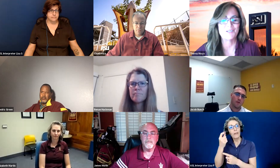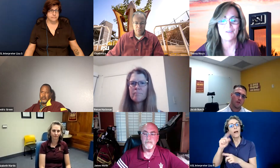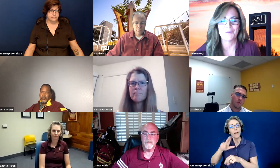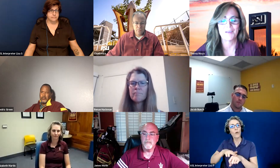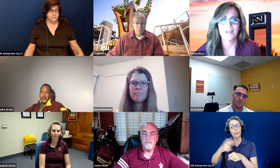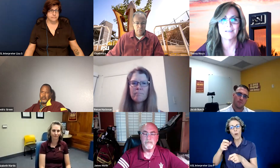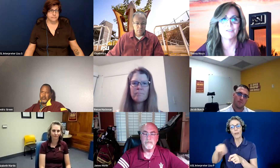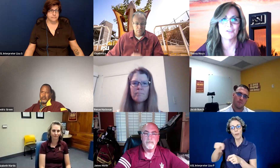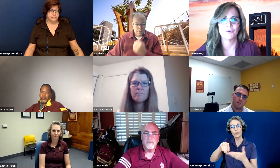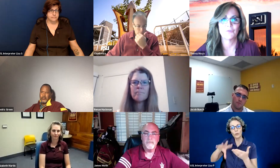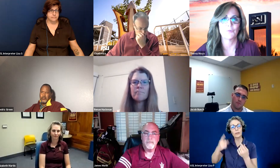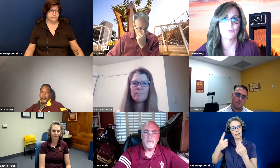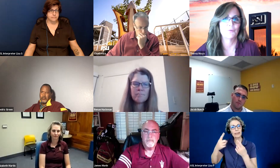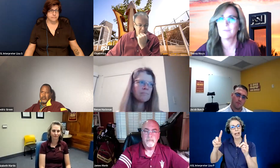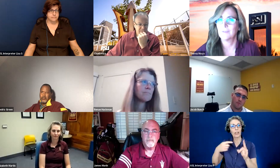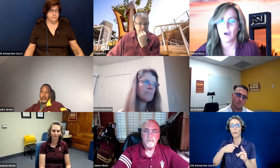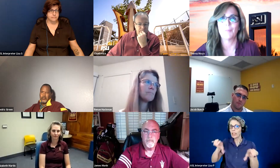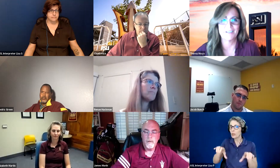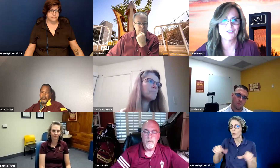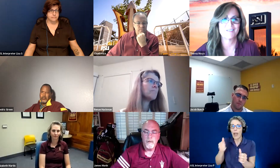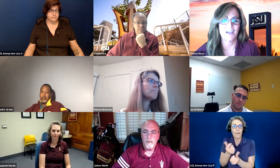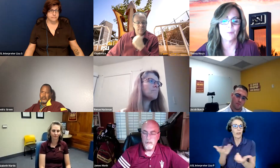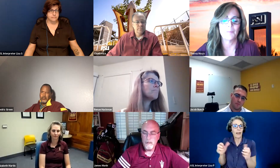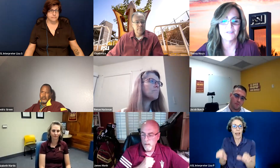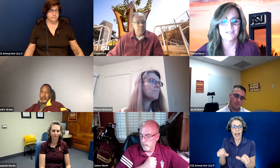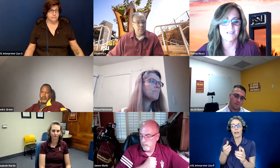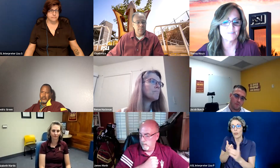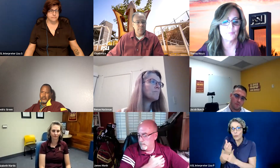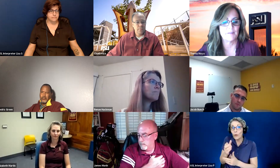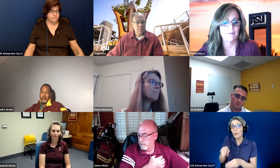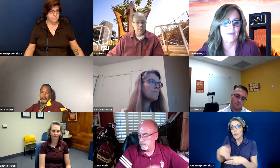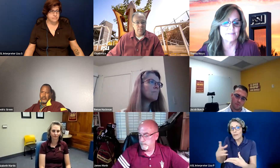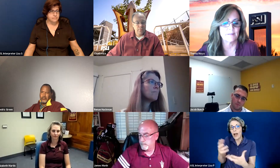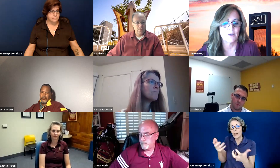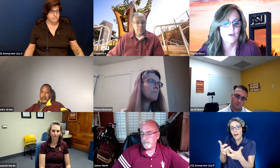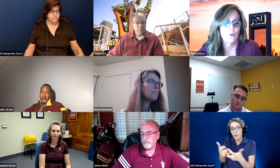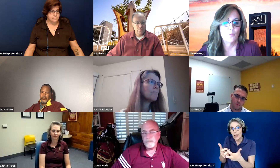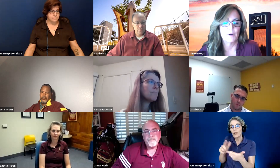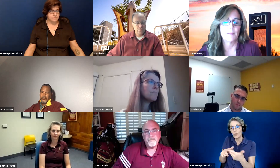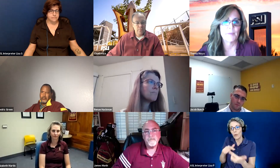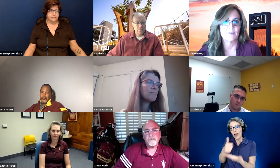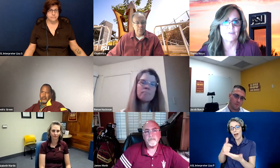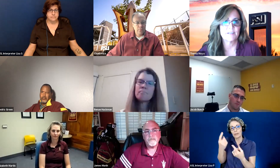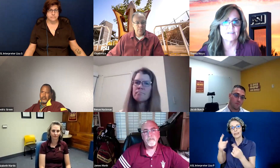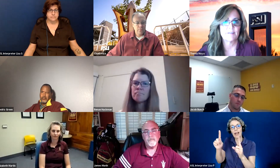and we do everything we can do through accommodations to help them be successful. But I think that's like one of the big differences.